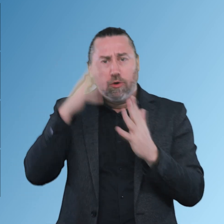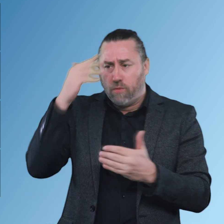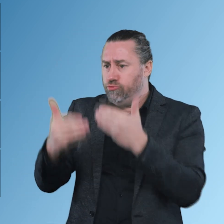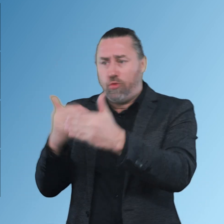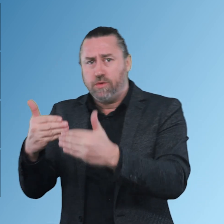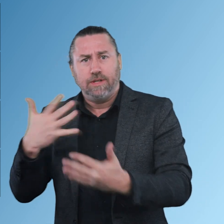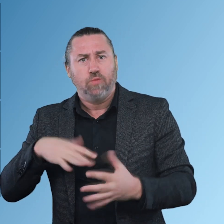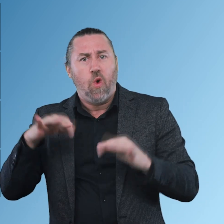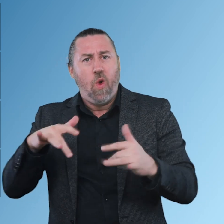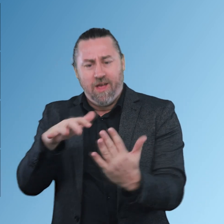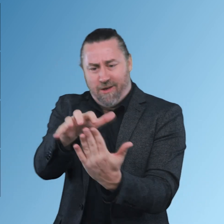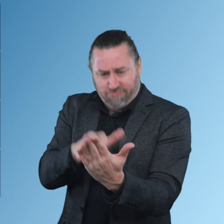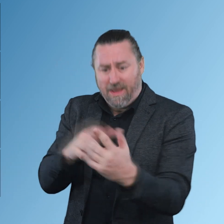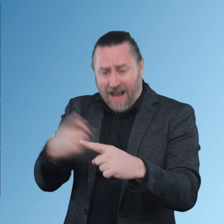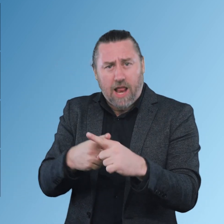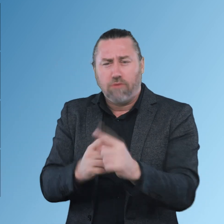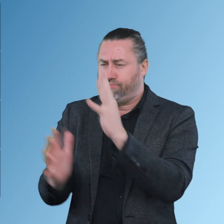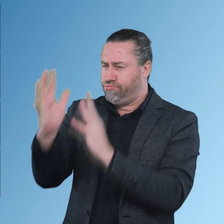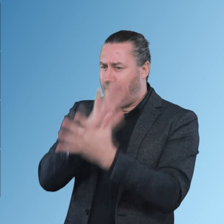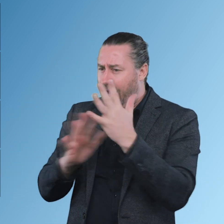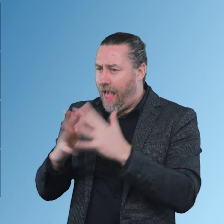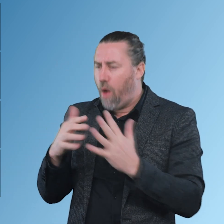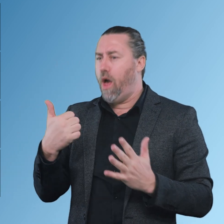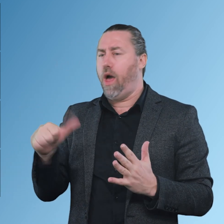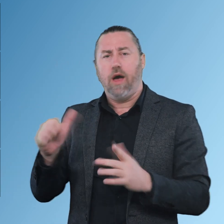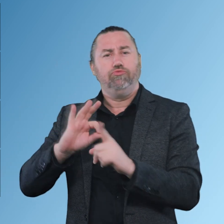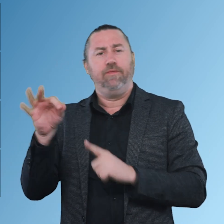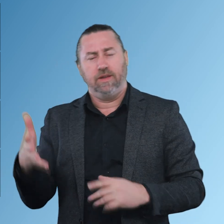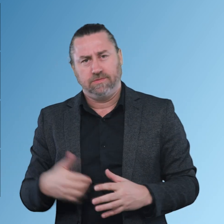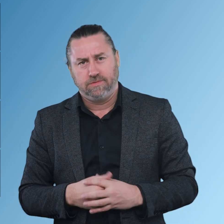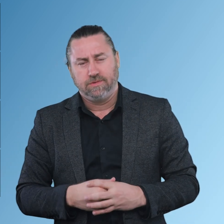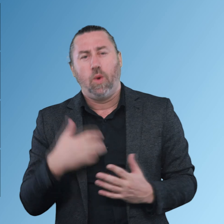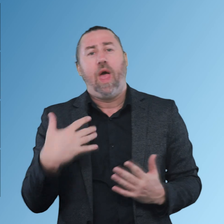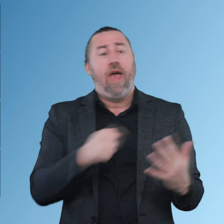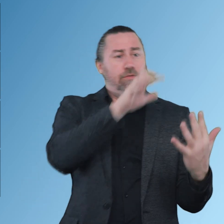The report makes 12 recommendations to improve each of these domains, detailed in FIGURE 1.